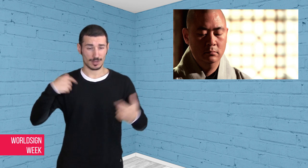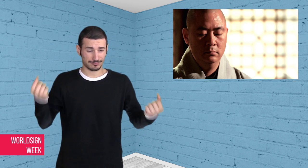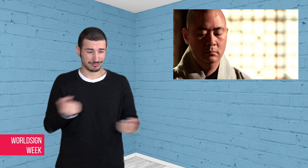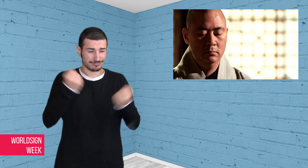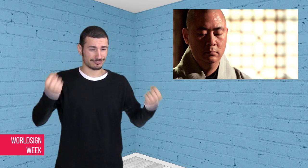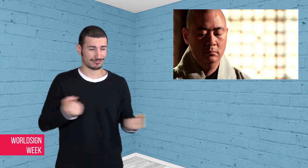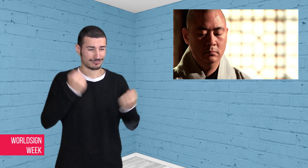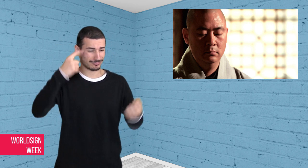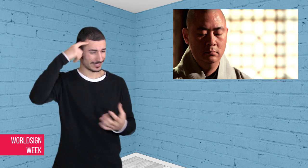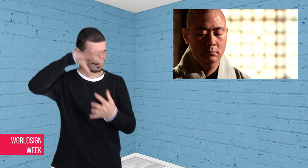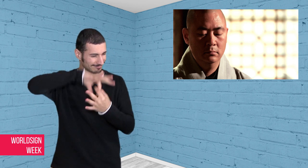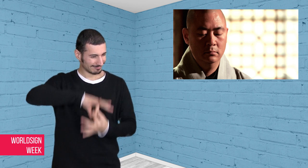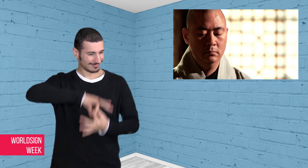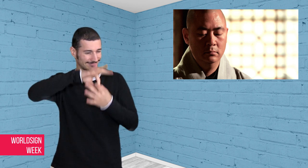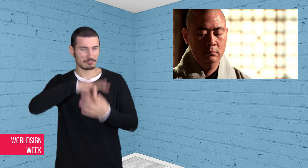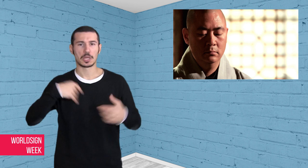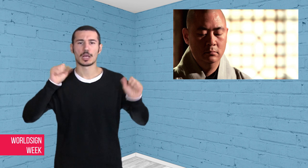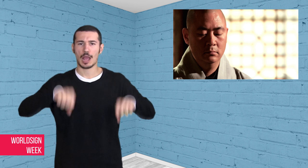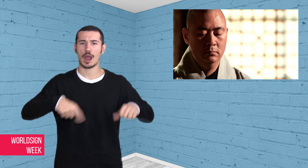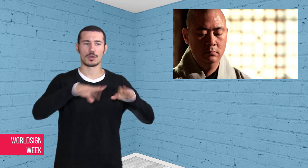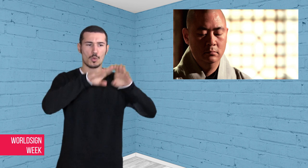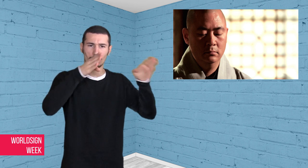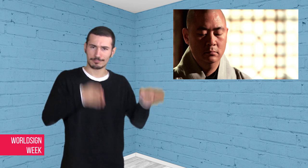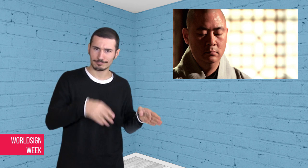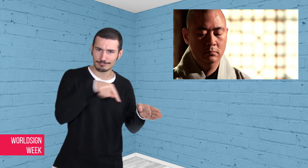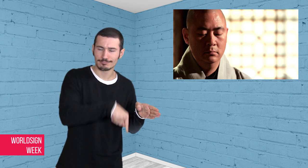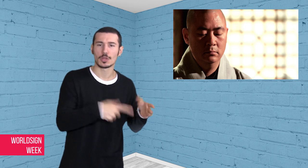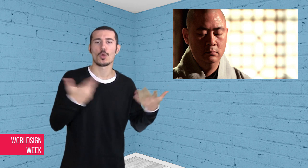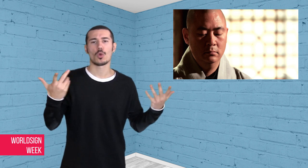teaching you to control your body and mind.